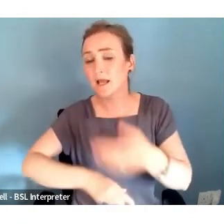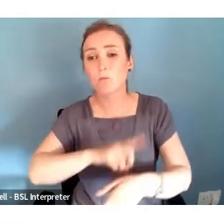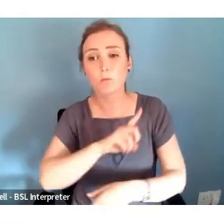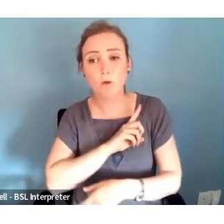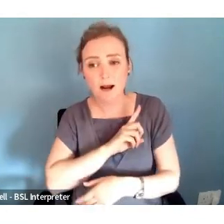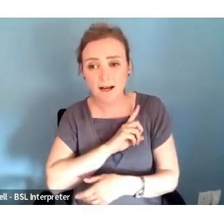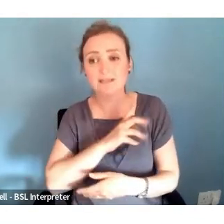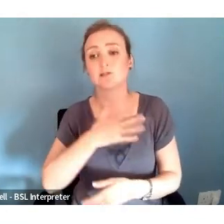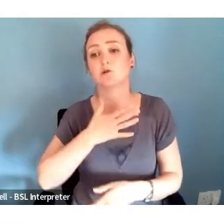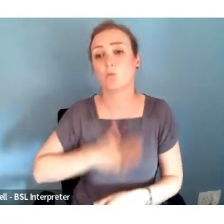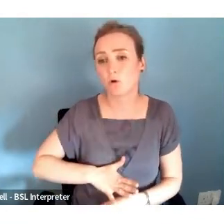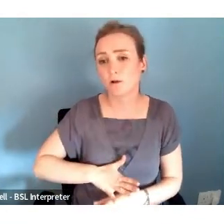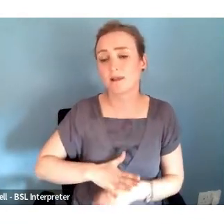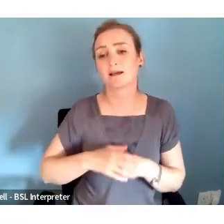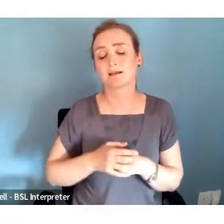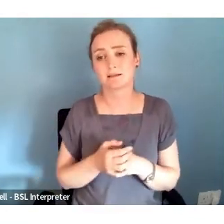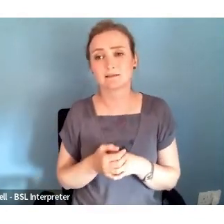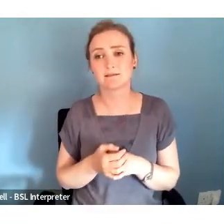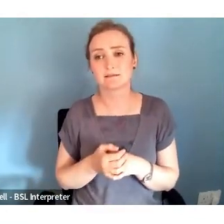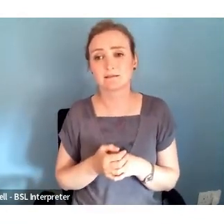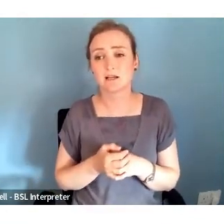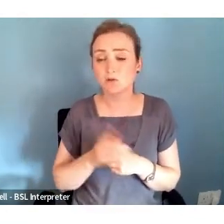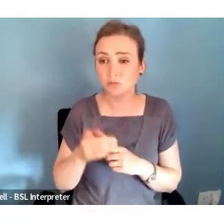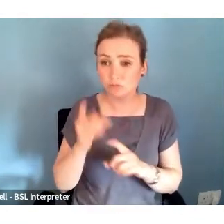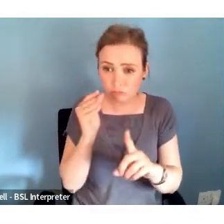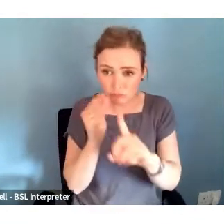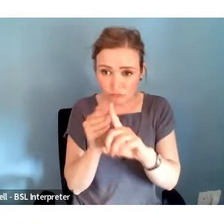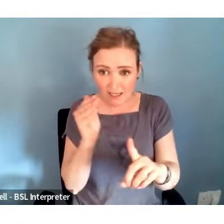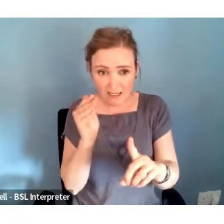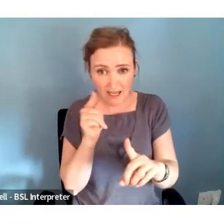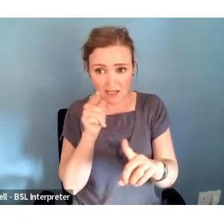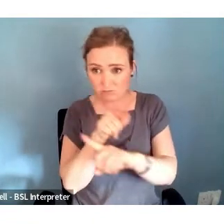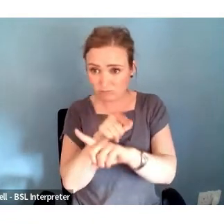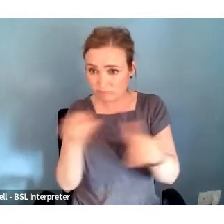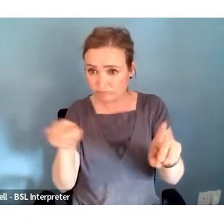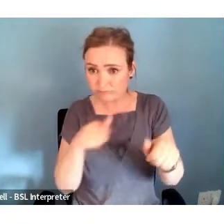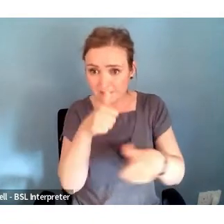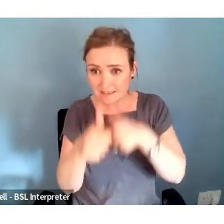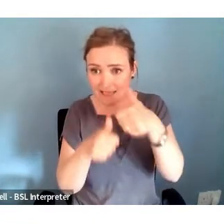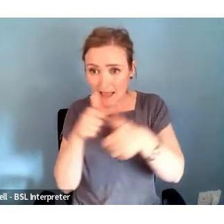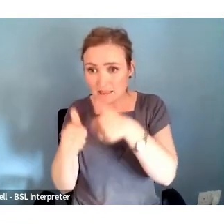good, CSR, because the talent and skills I need come from